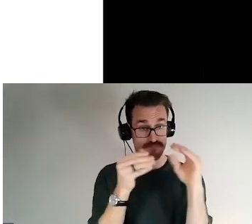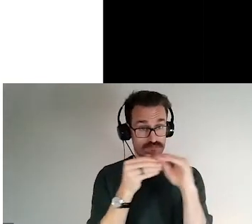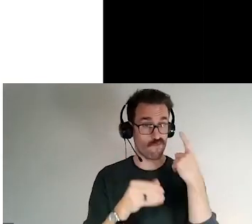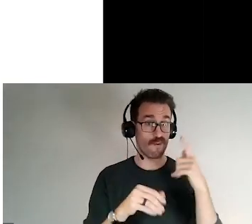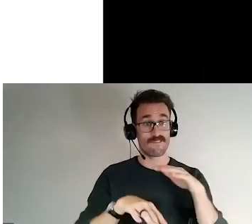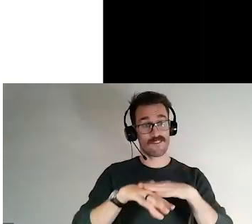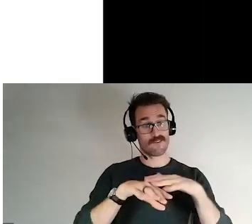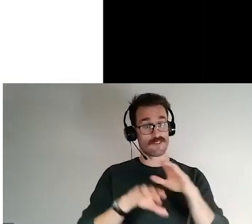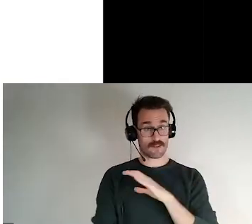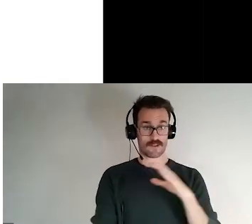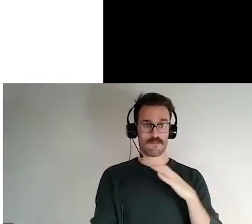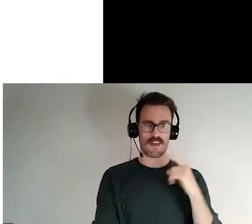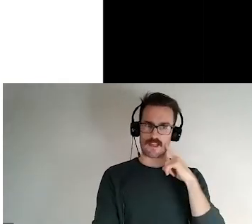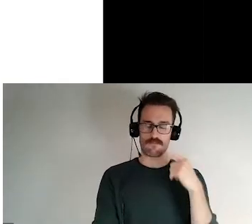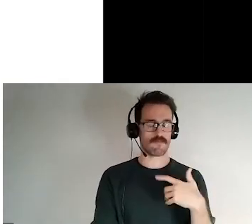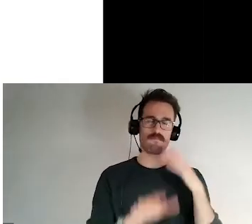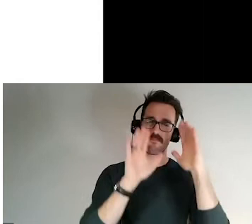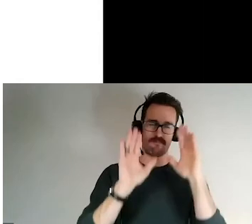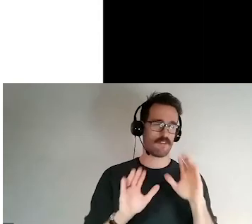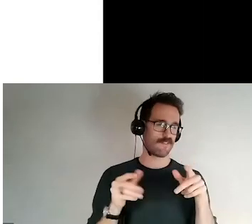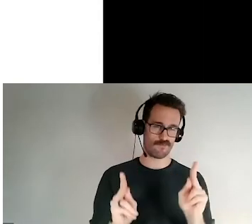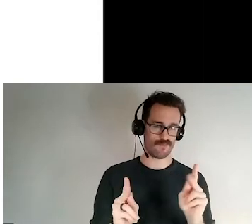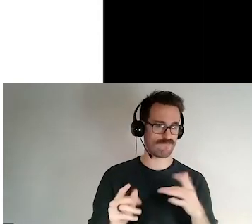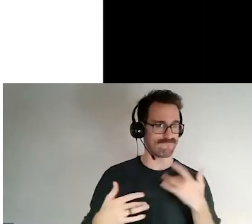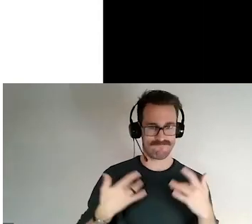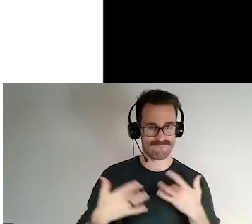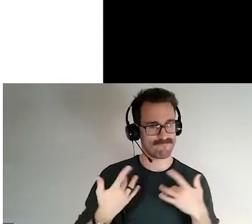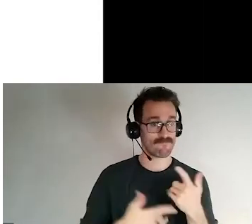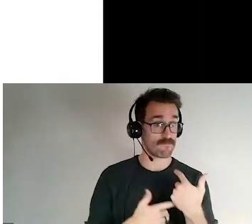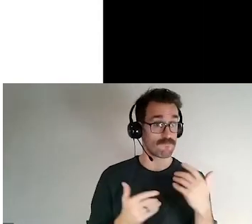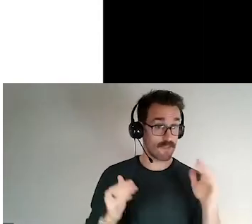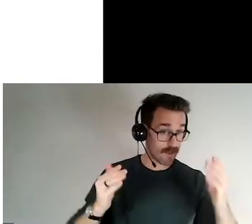that's going to be a pretty exciting opportunity and I invite everyone to keep an eye on Realize's